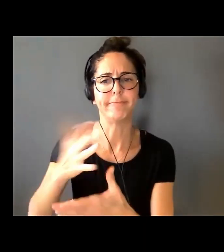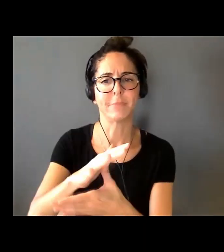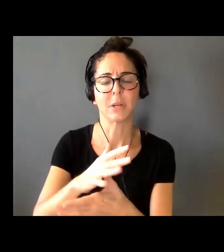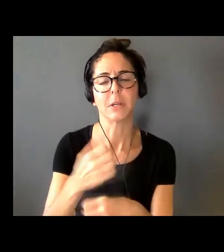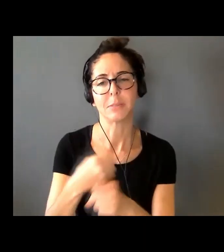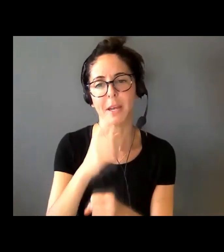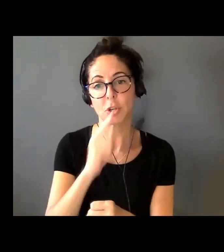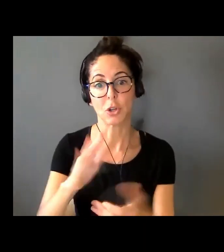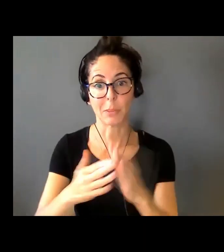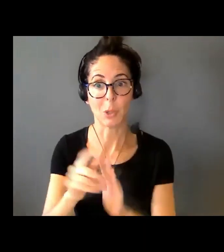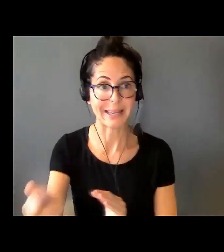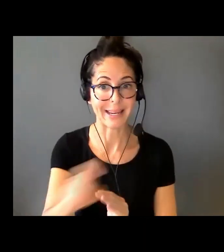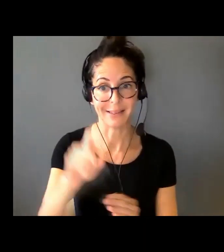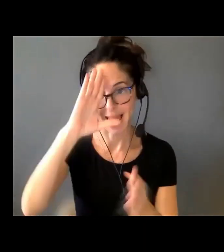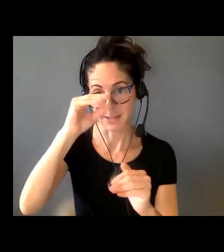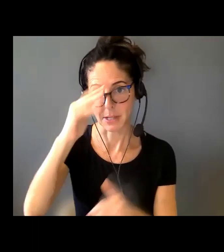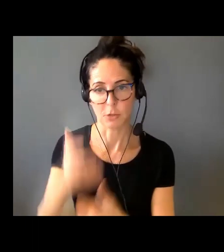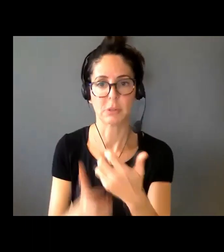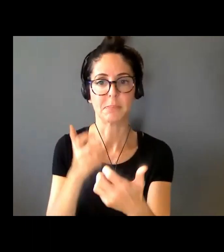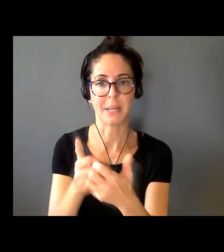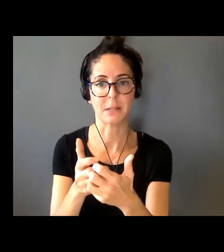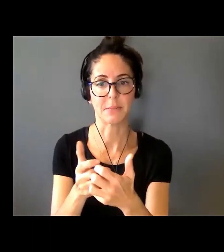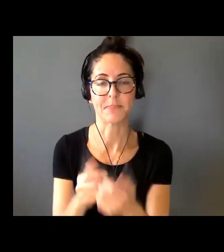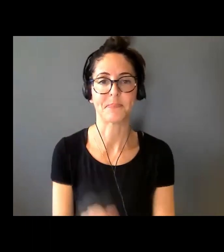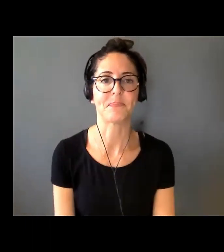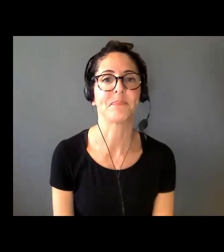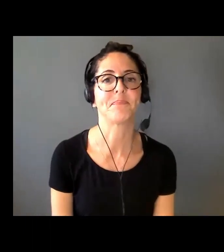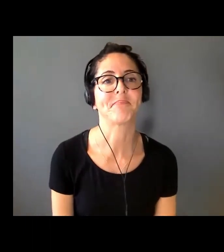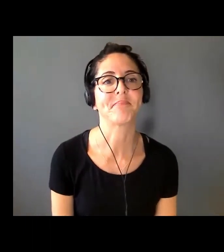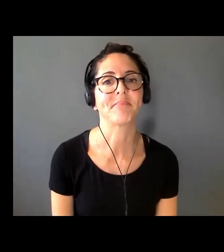Okay, I can go. >> DR. JEN RINALDI: Go for it.